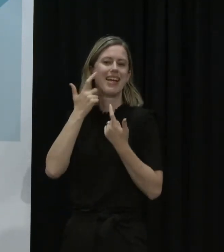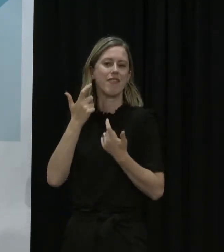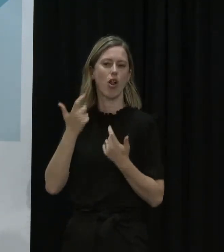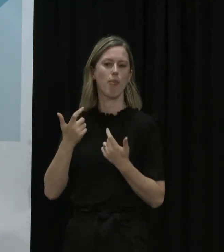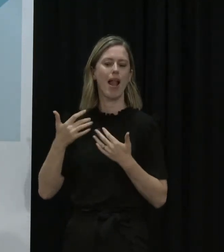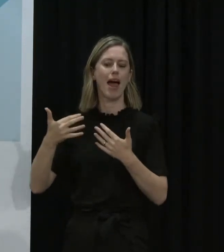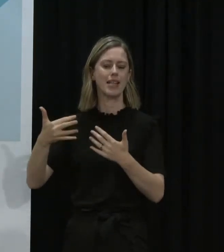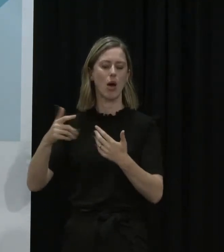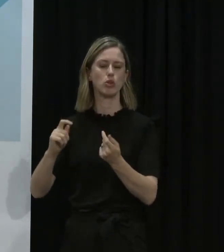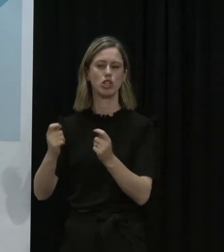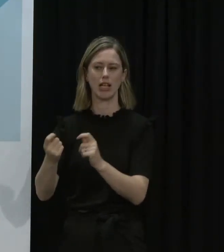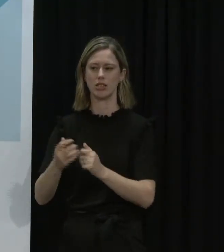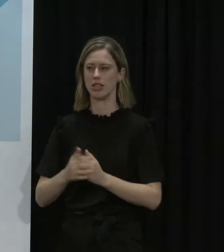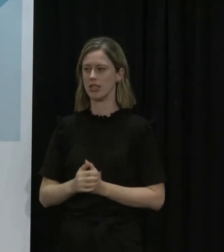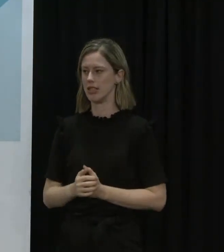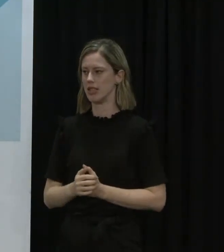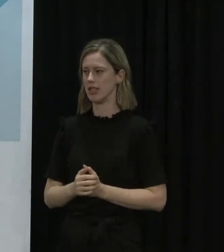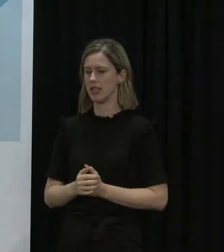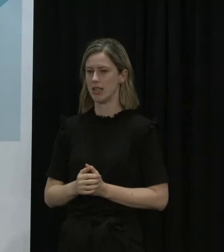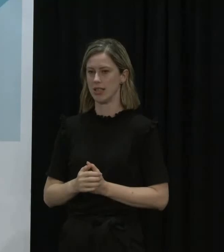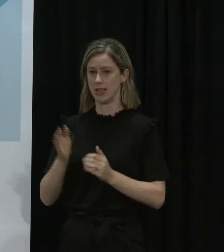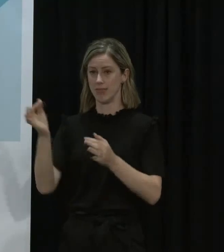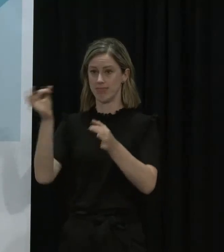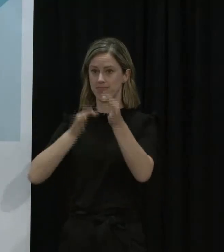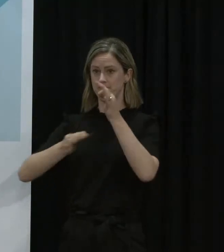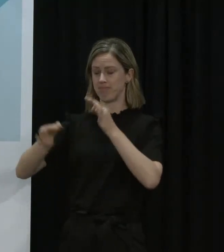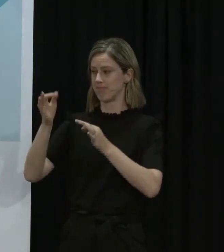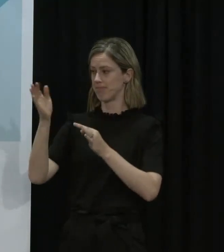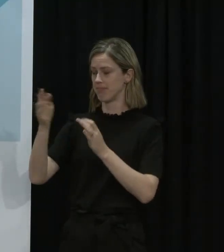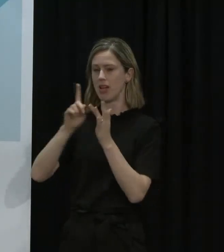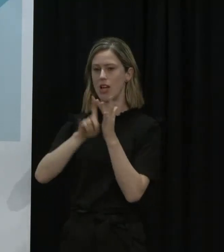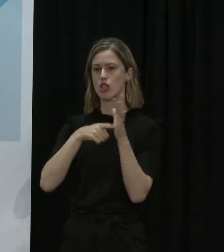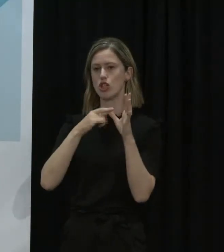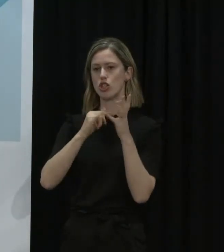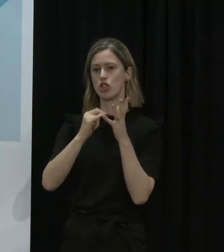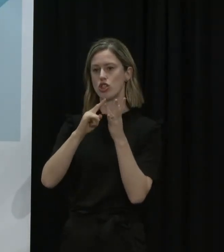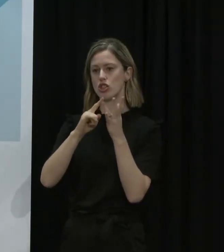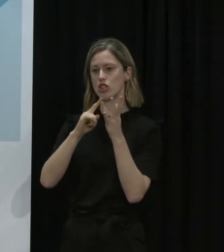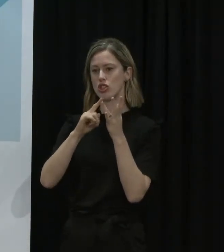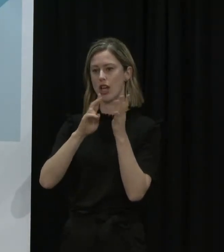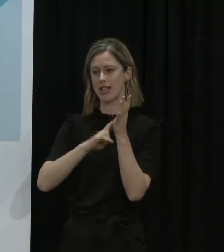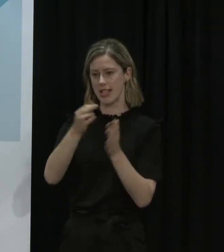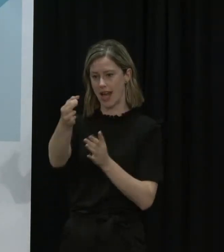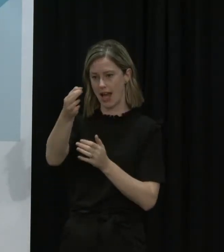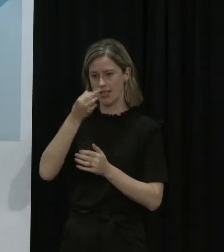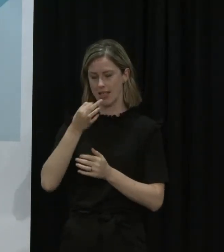framework is the reason that they are in orange and over